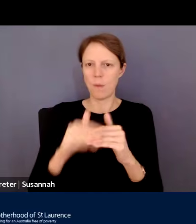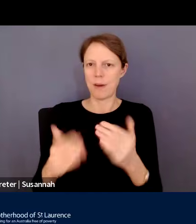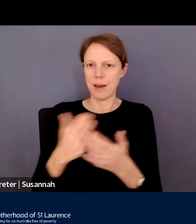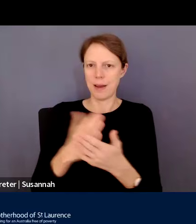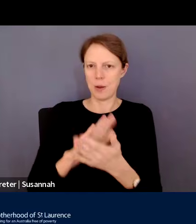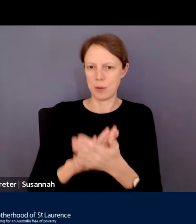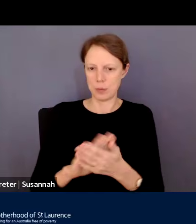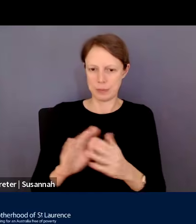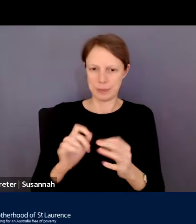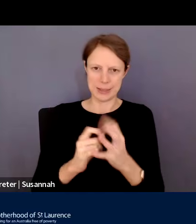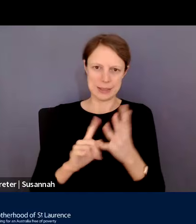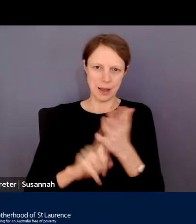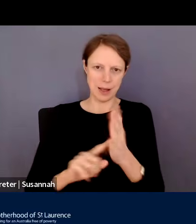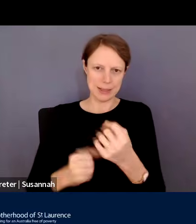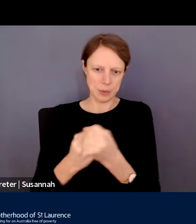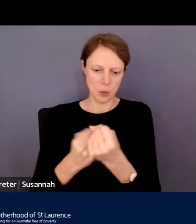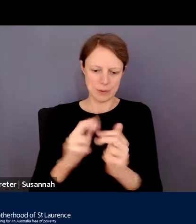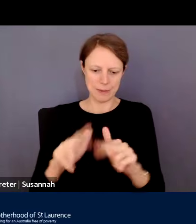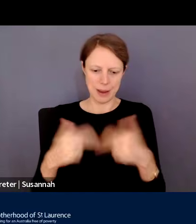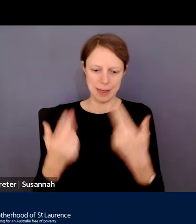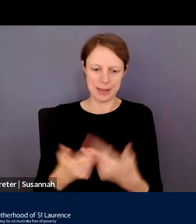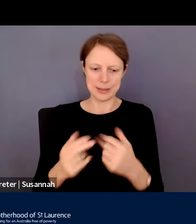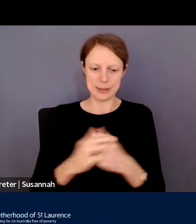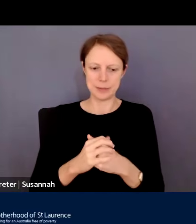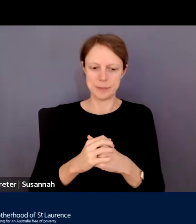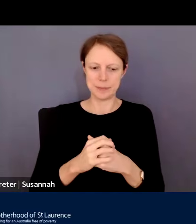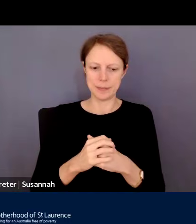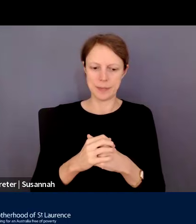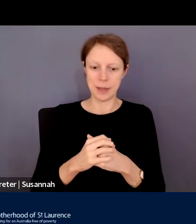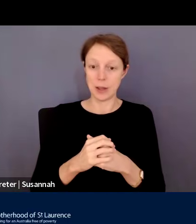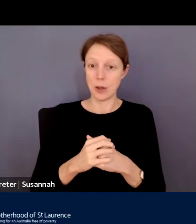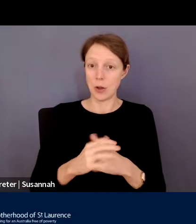we've introduced our esteemed panellists we're going to get into some questions. Caroline,